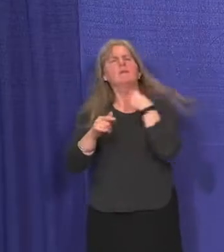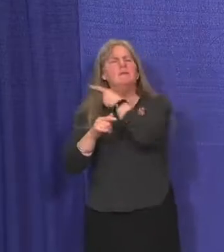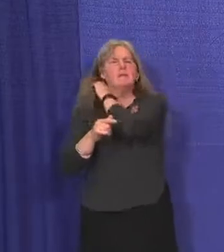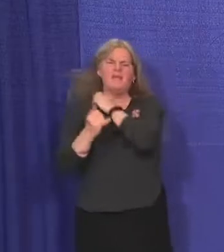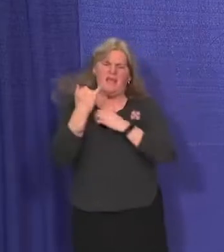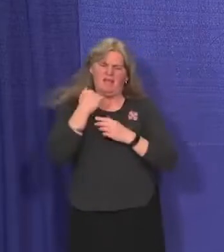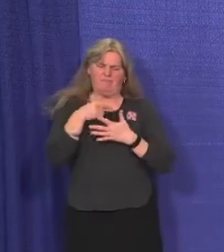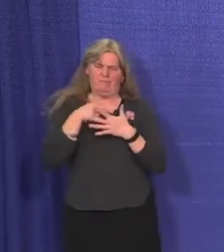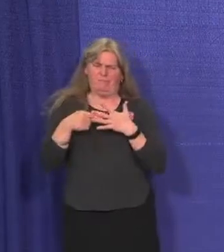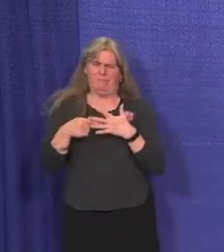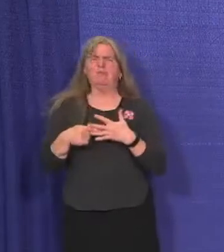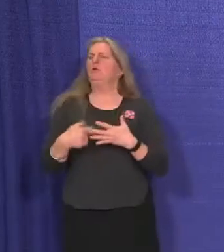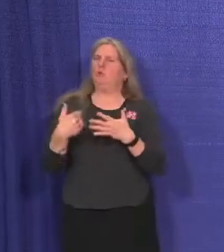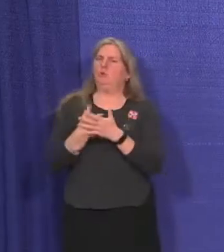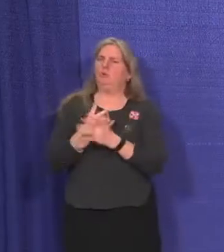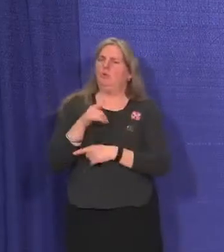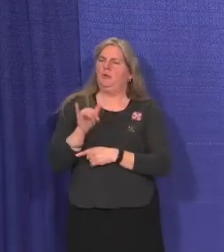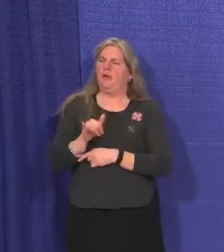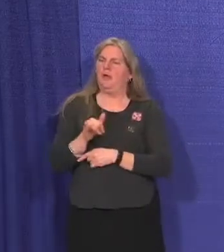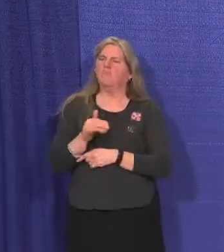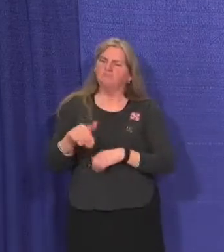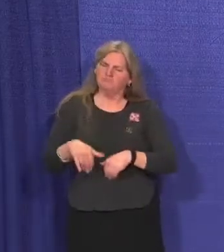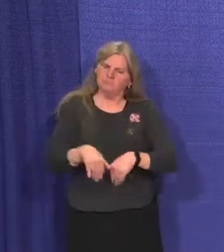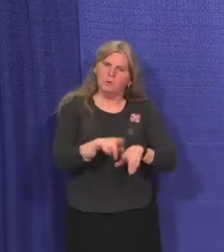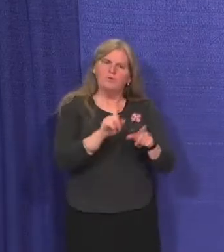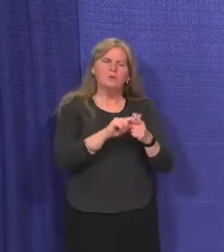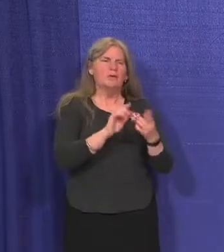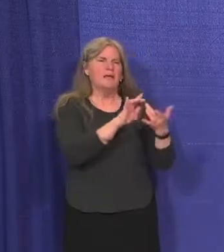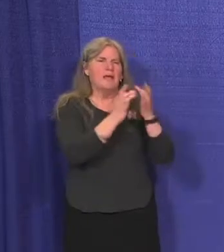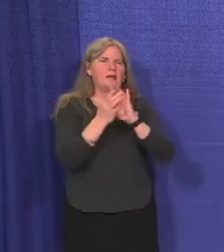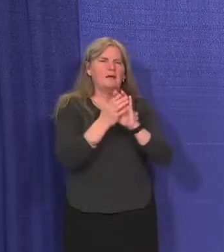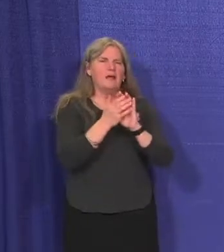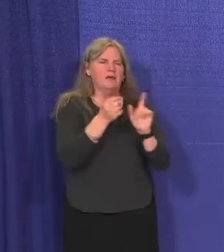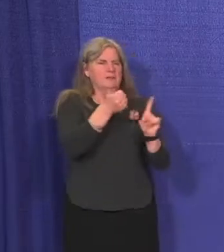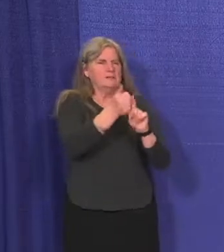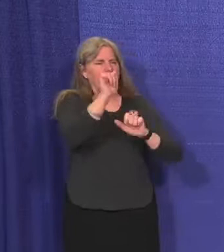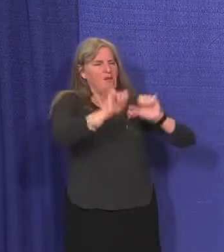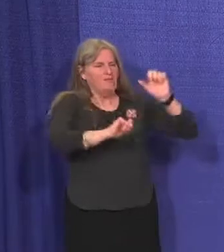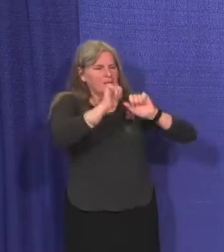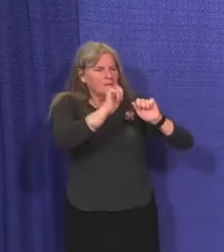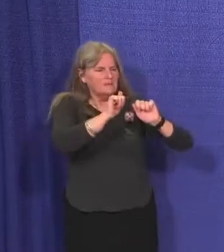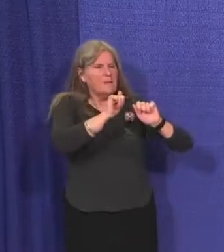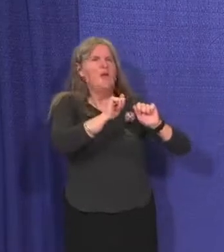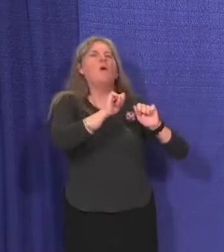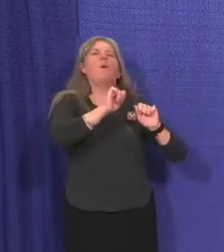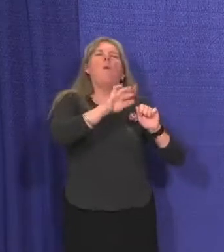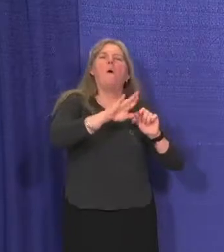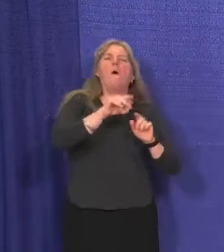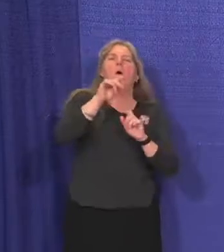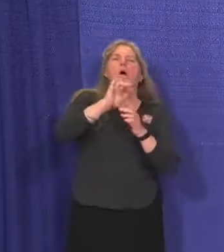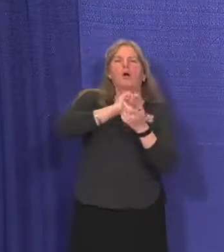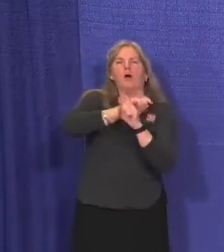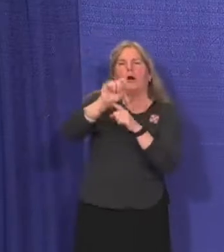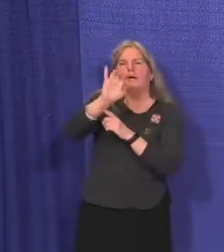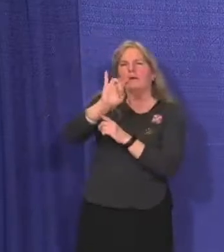symptoms. Fever half difficulty breathing and loss of taste and smell are